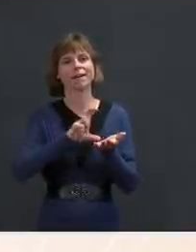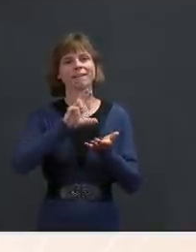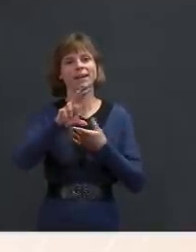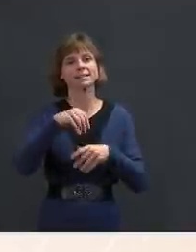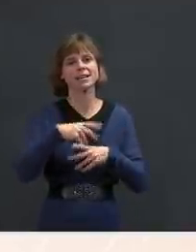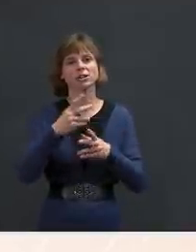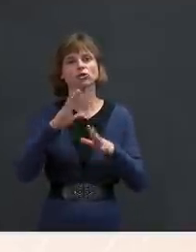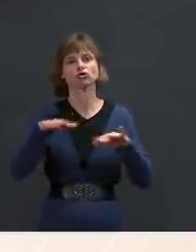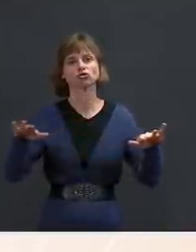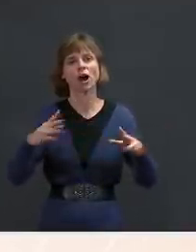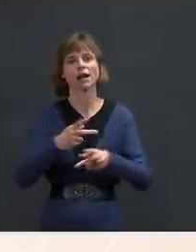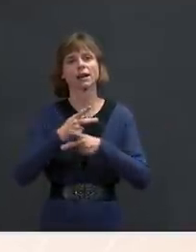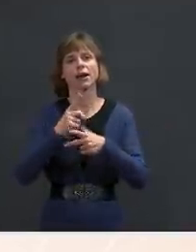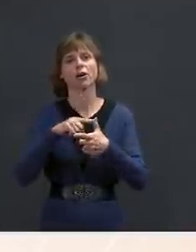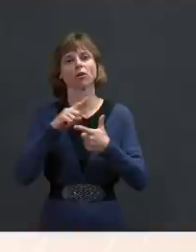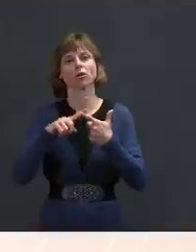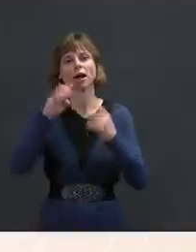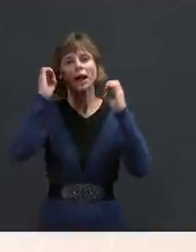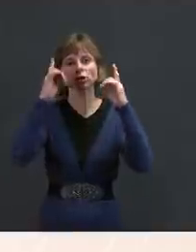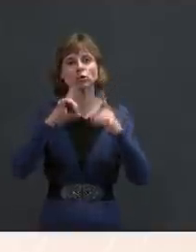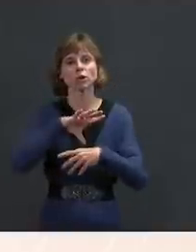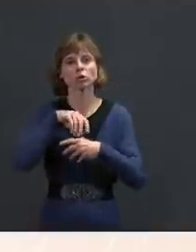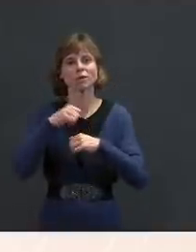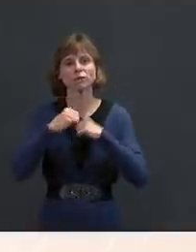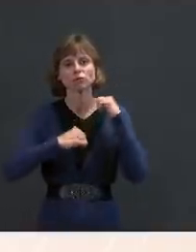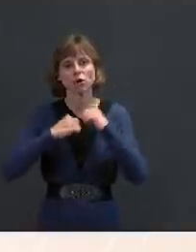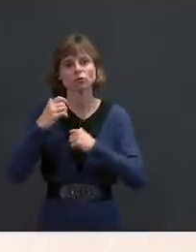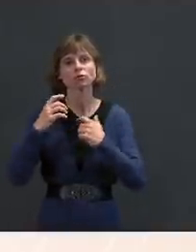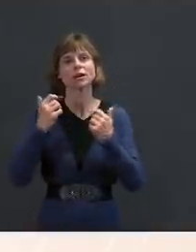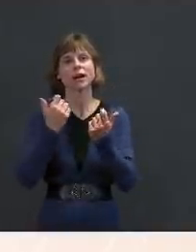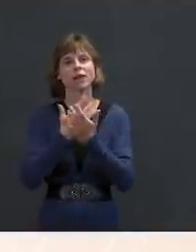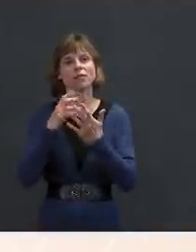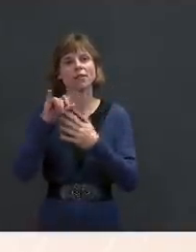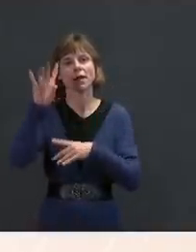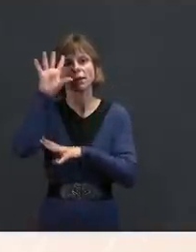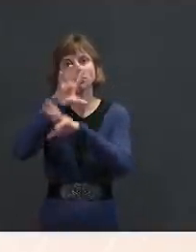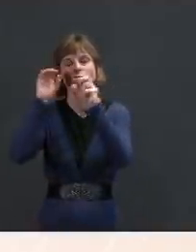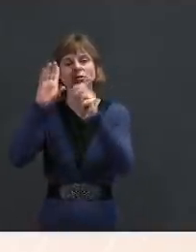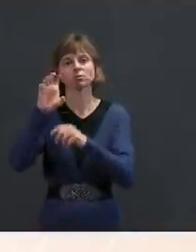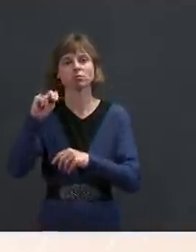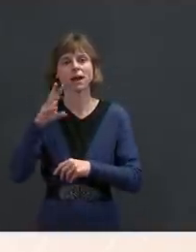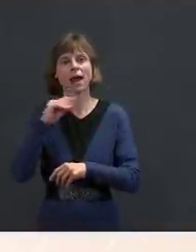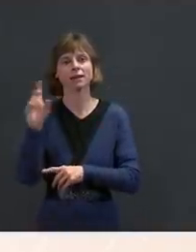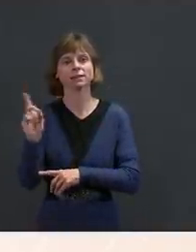and early education -- infrastructure, all of which are priorities of President Biden and Democrats in Congress."